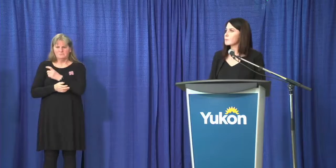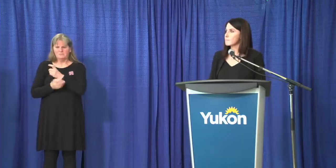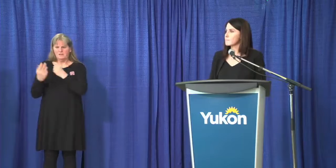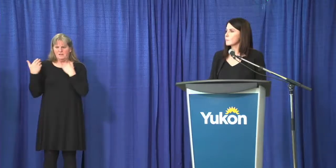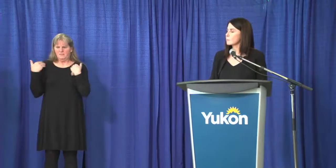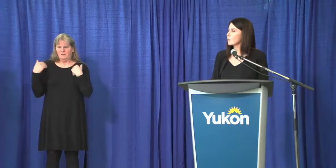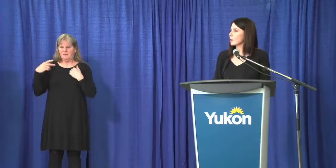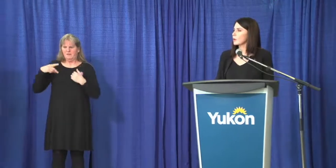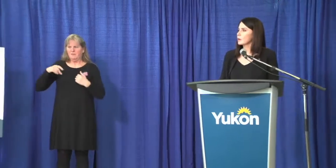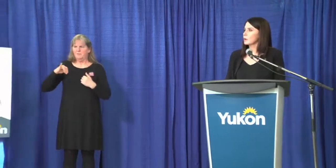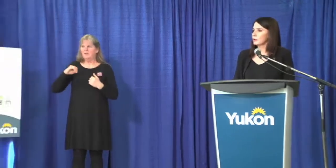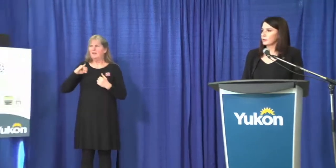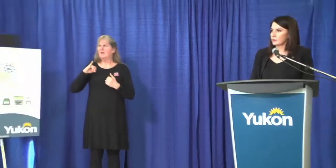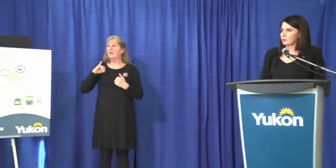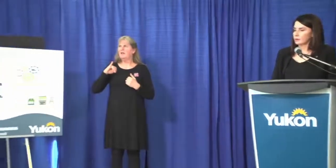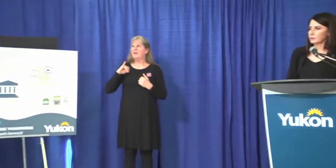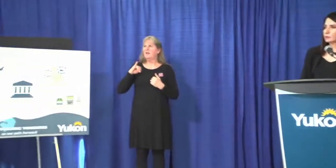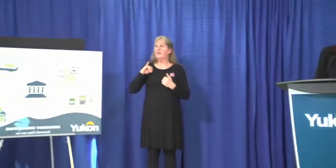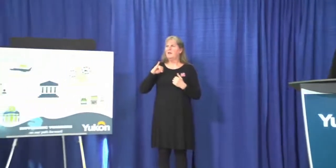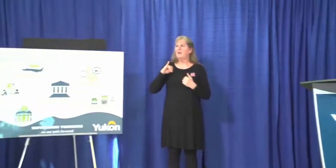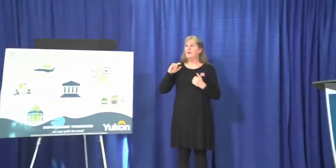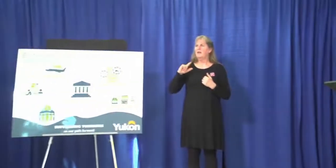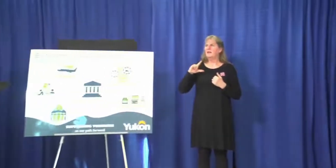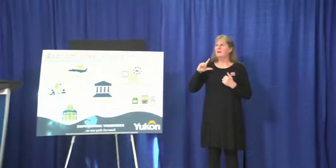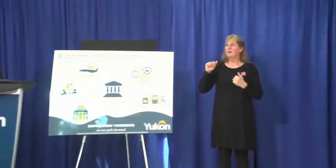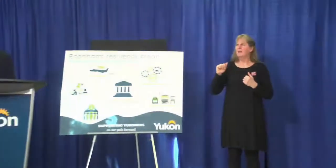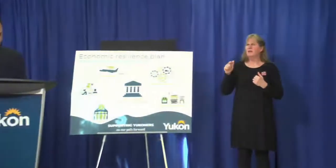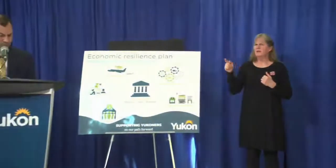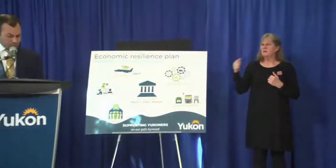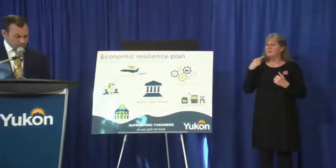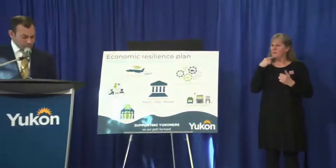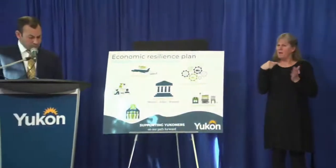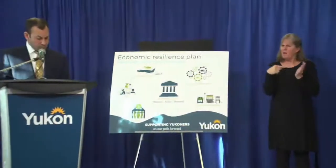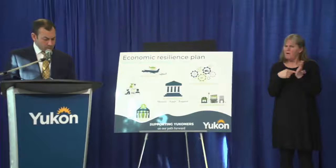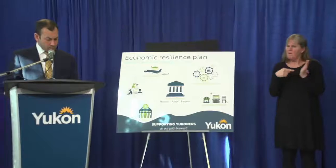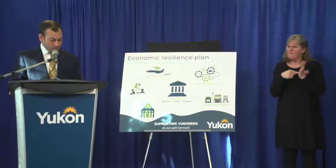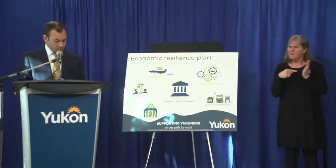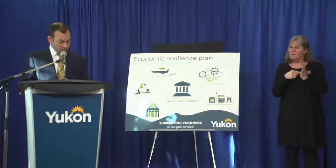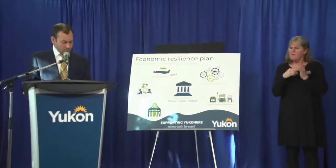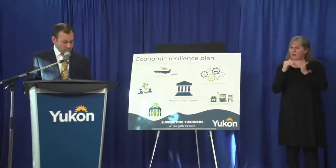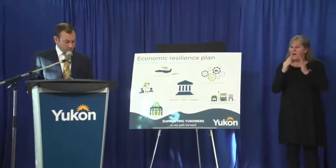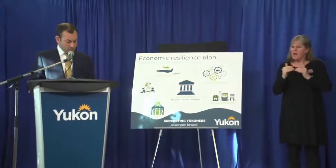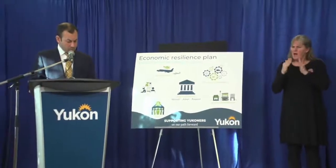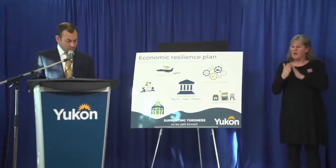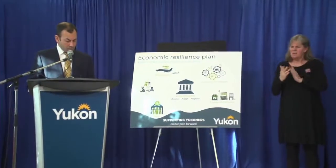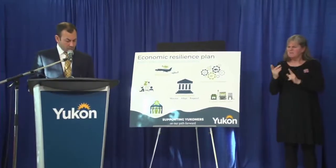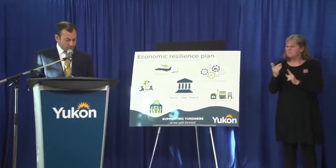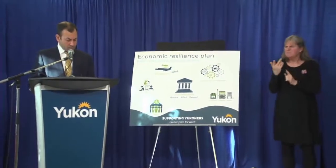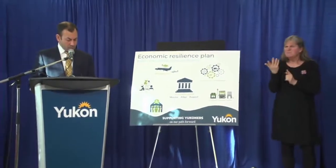I believe you said something about affordable housing, do you have any specific numbers in mind?